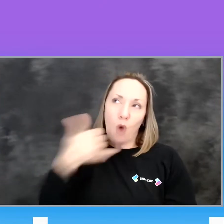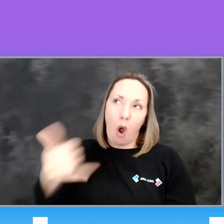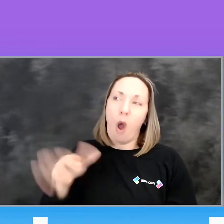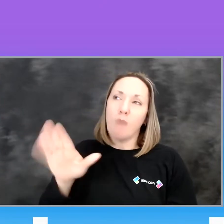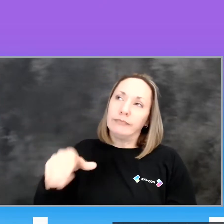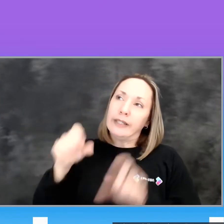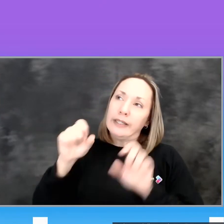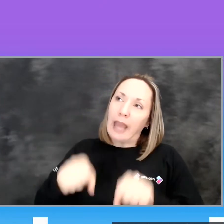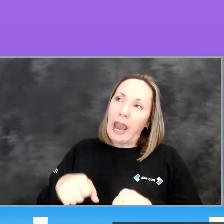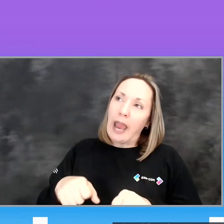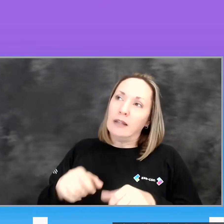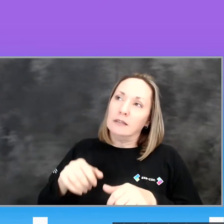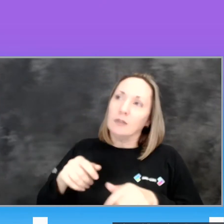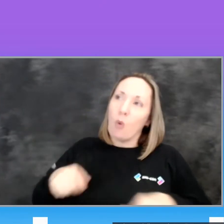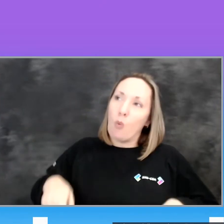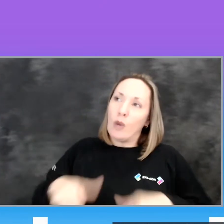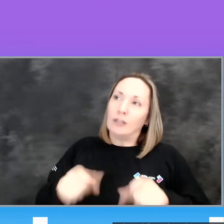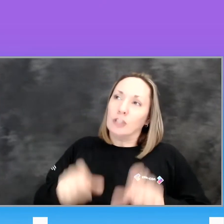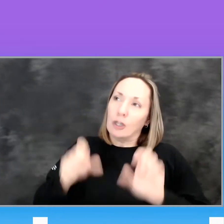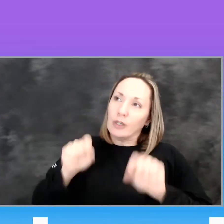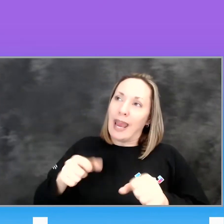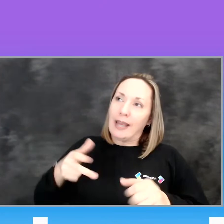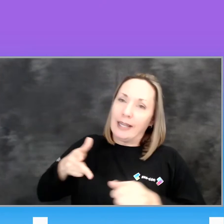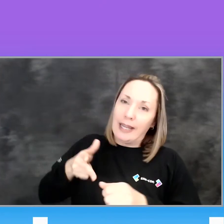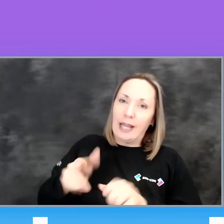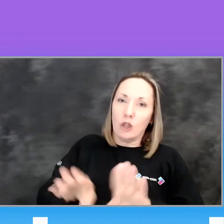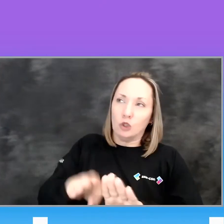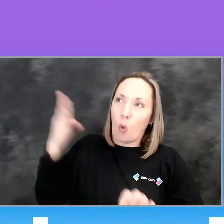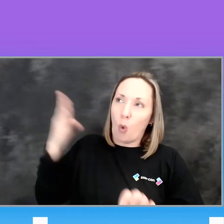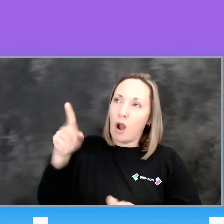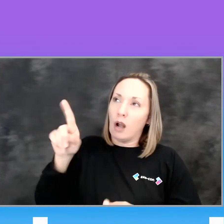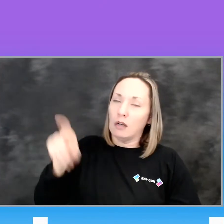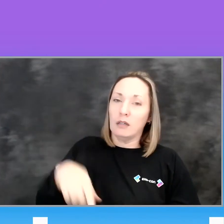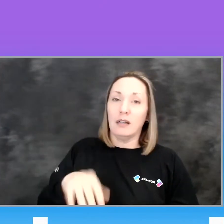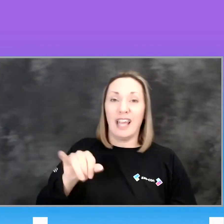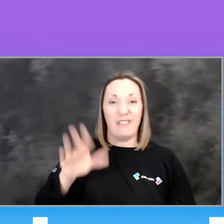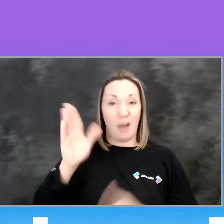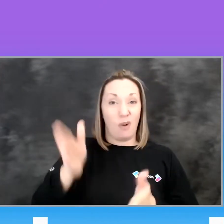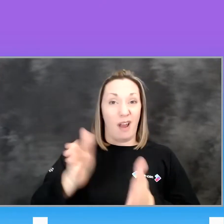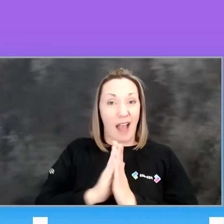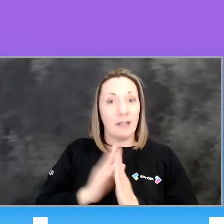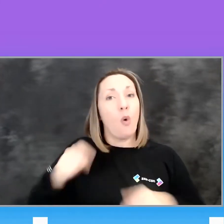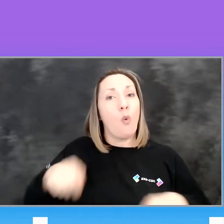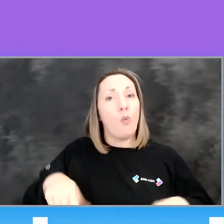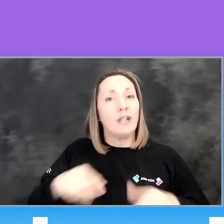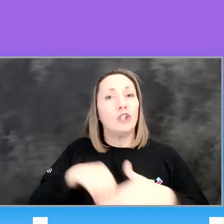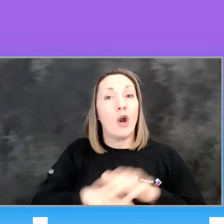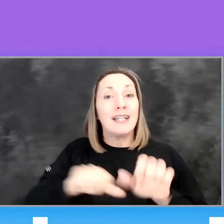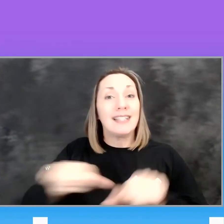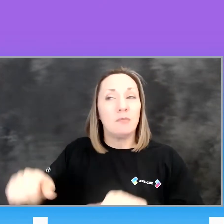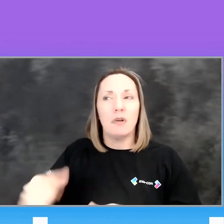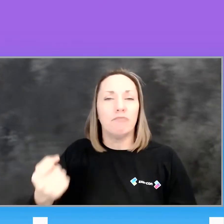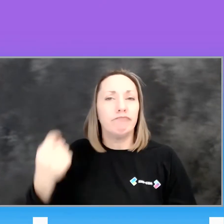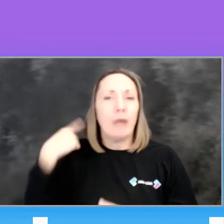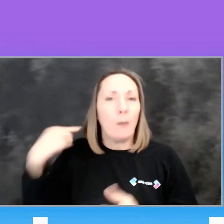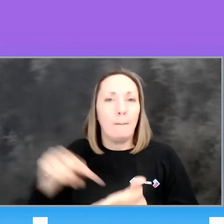could get my wheelchair in the door. I mean, if I said, is your place wheelchair accessible?